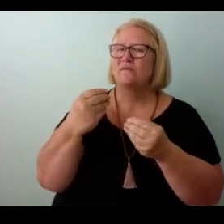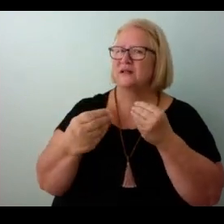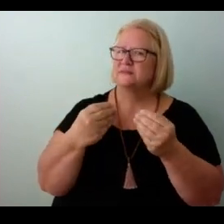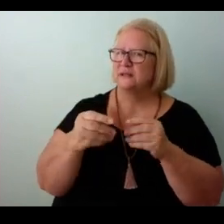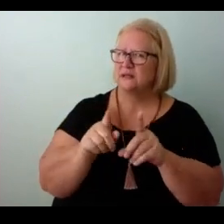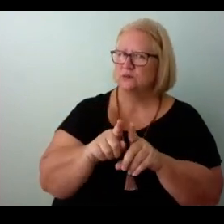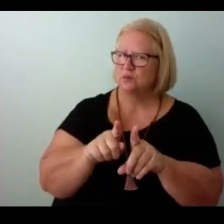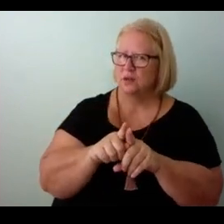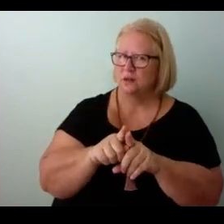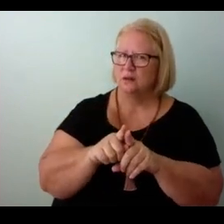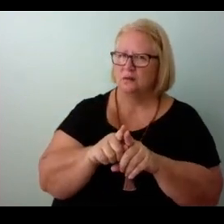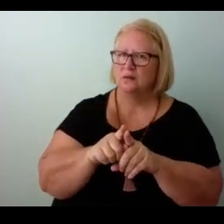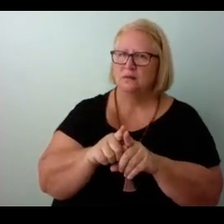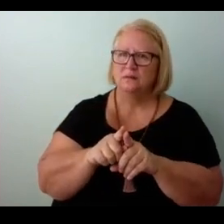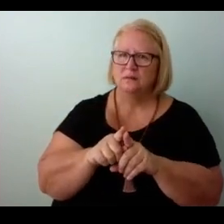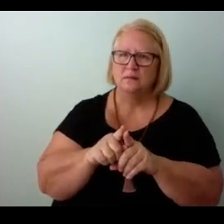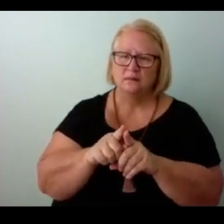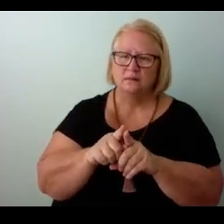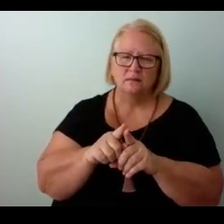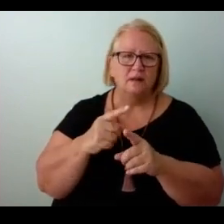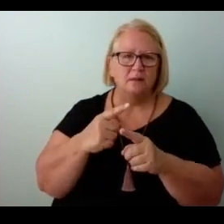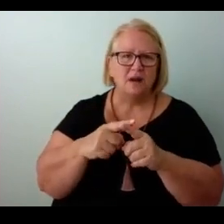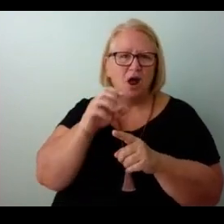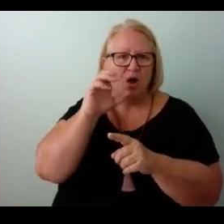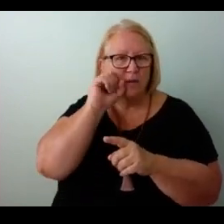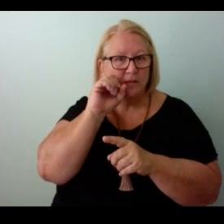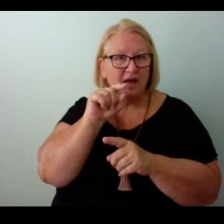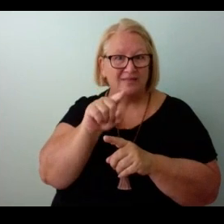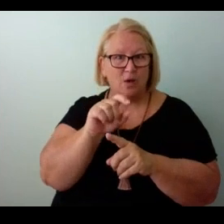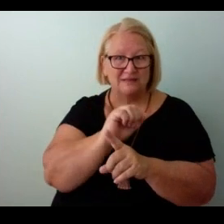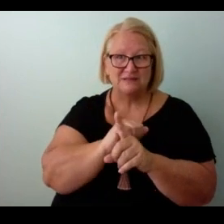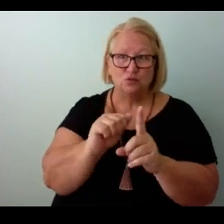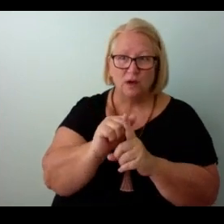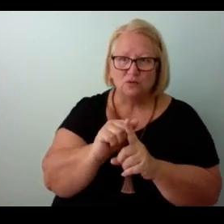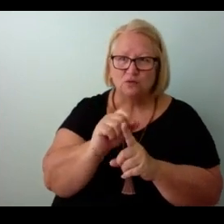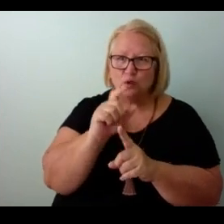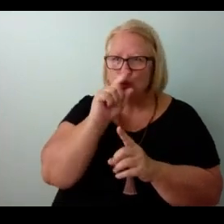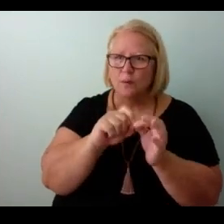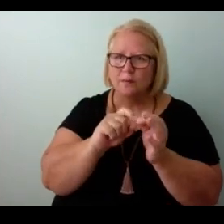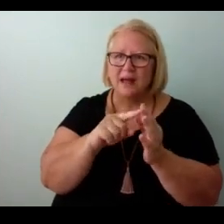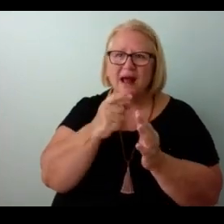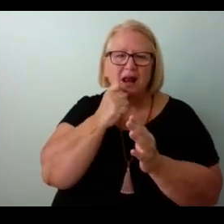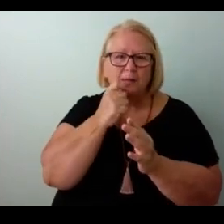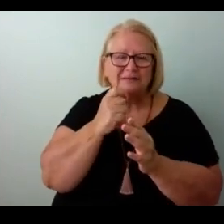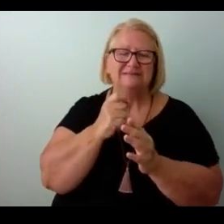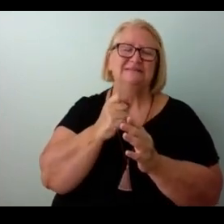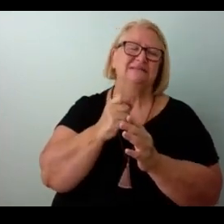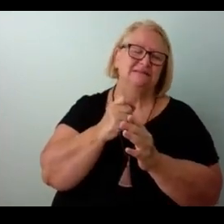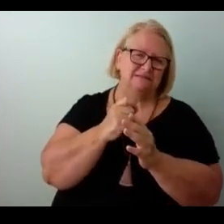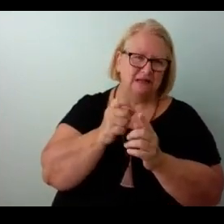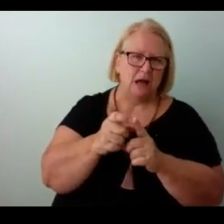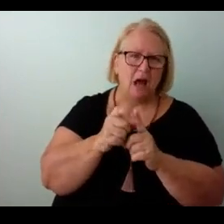Just reiterating those particular circumstances can be a bit harsh potentially. Yeah.